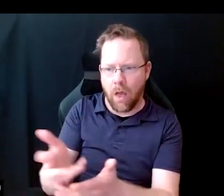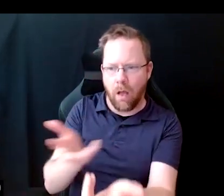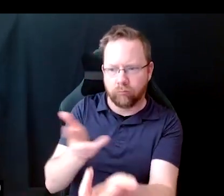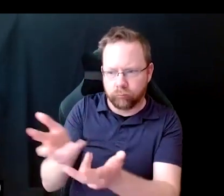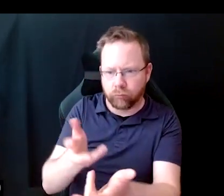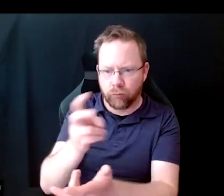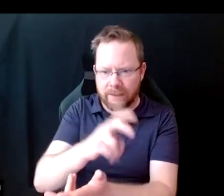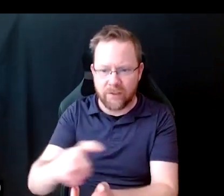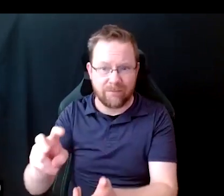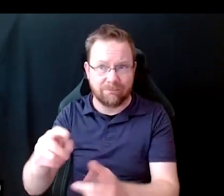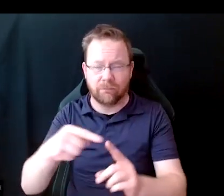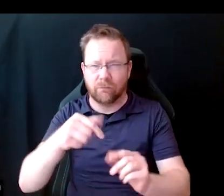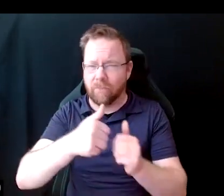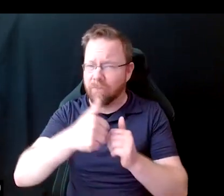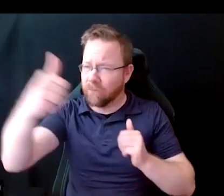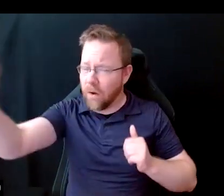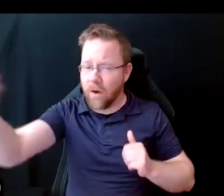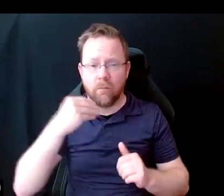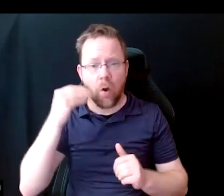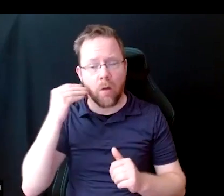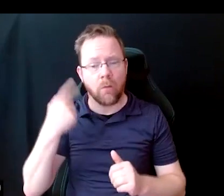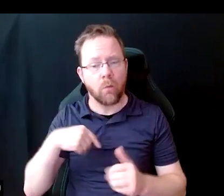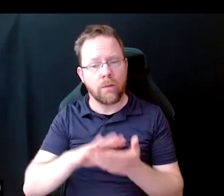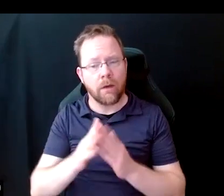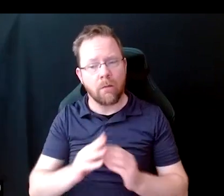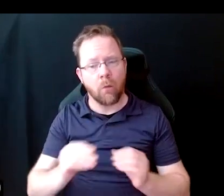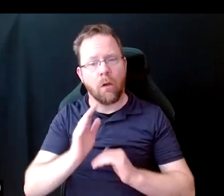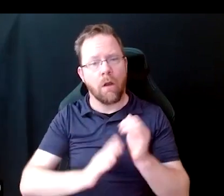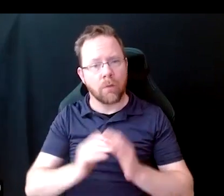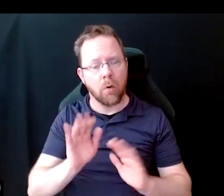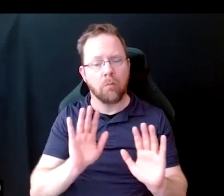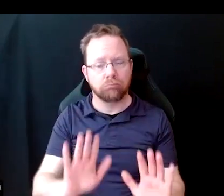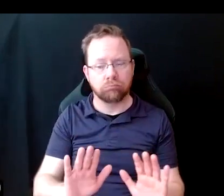when they're far away from home? If we get more comfortable with the idea of disability